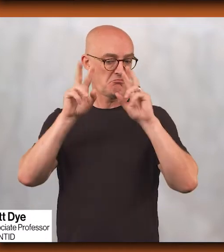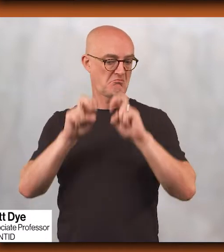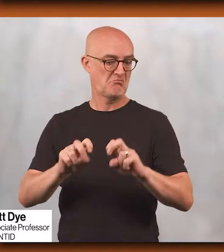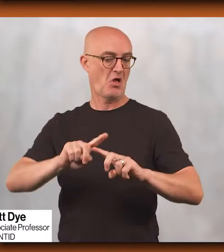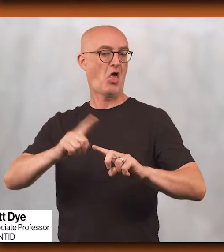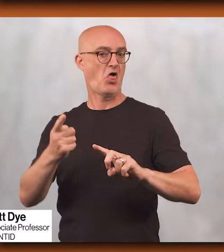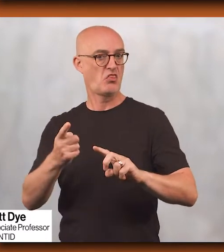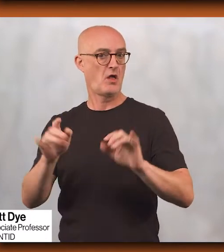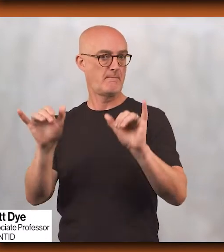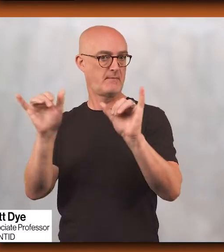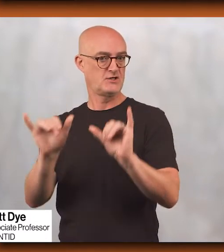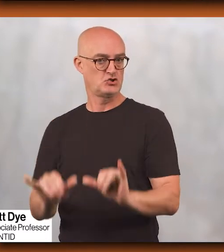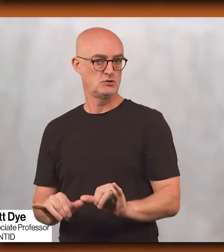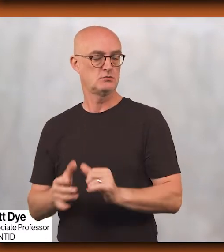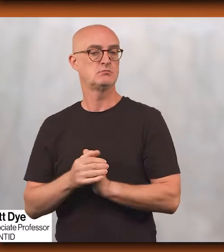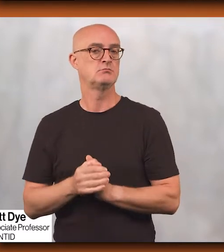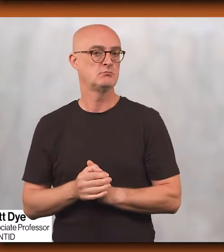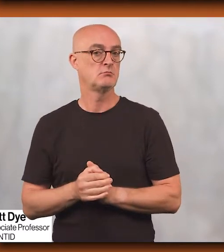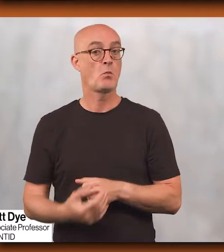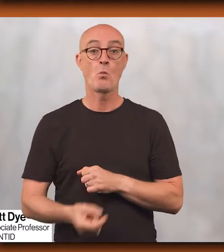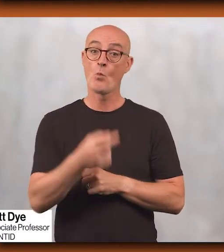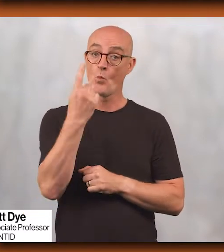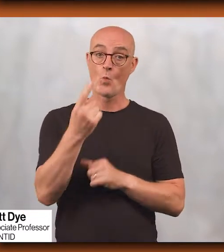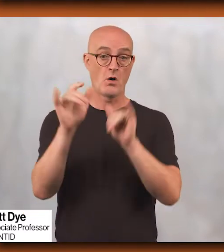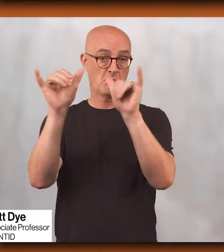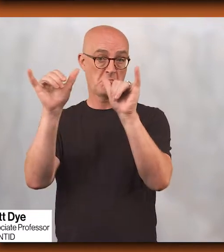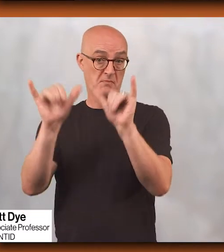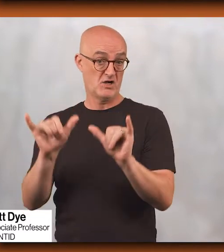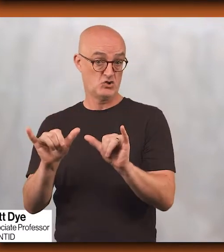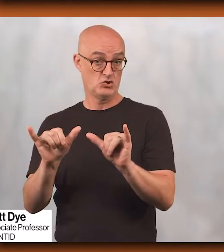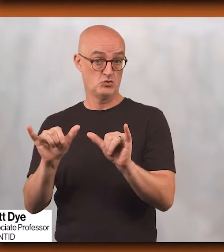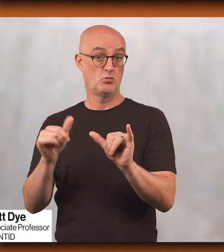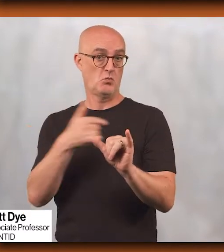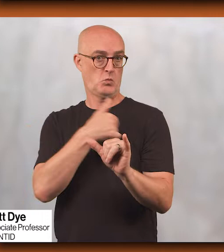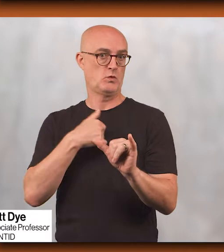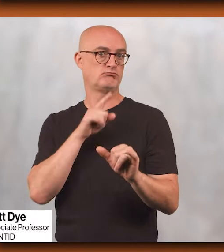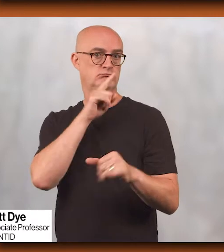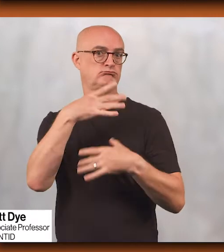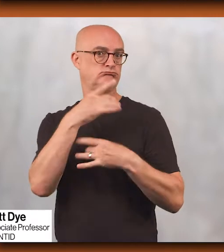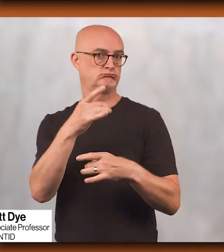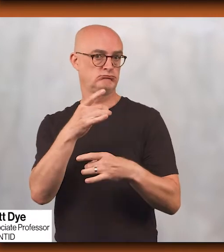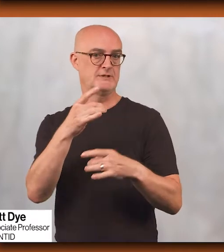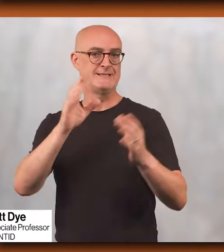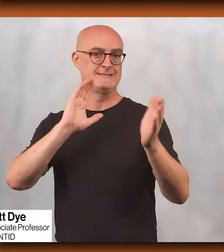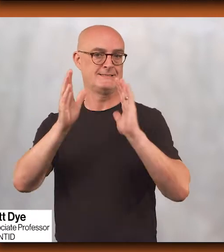using our scale to model, so one of the metrics that we've been working with is symmetry...